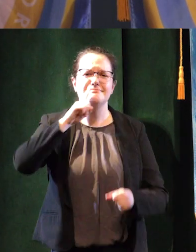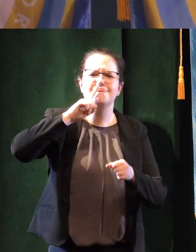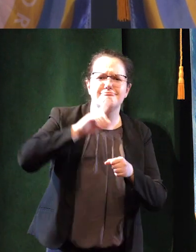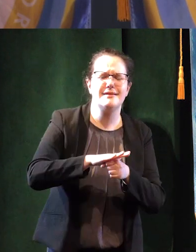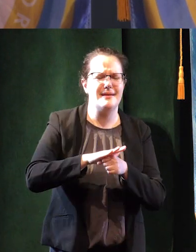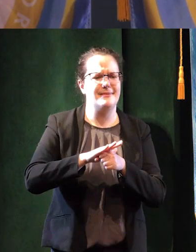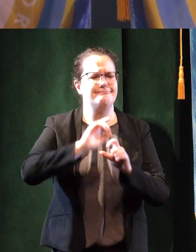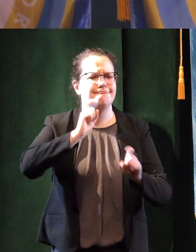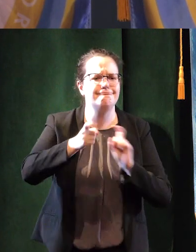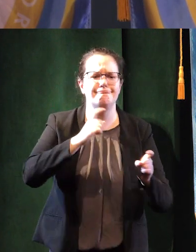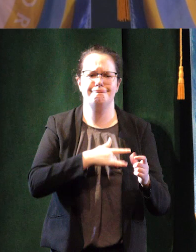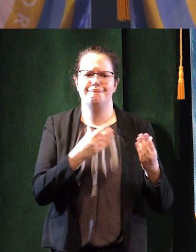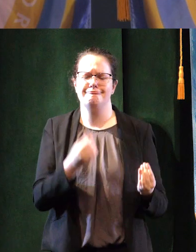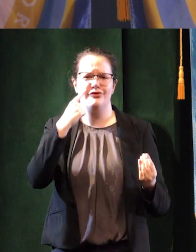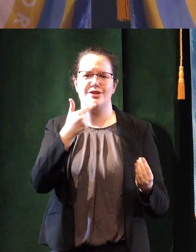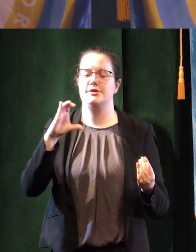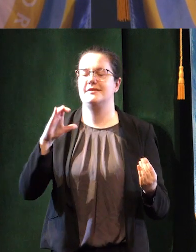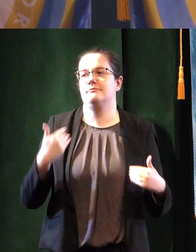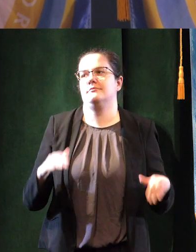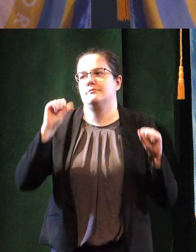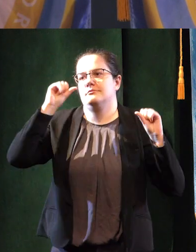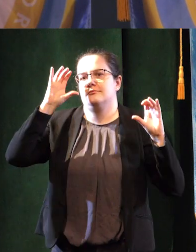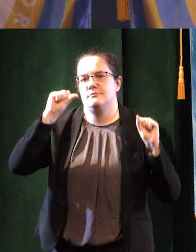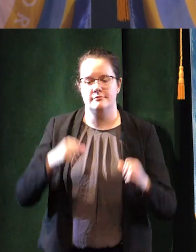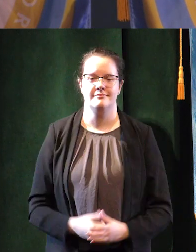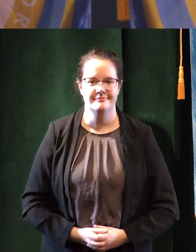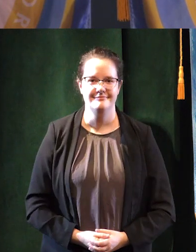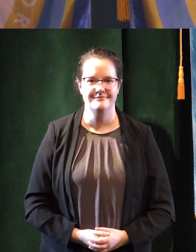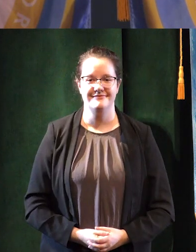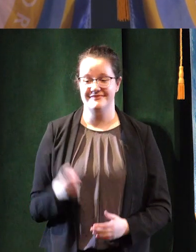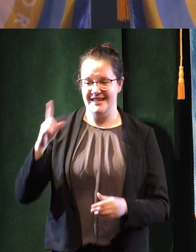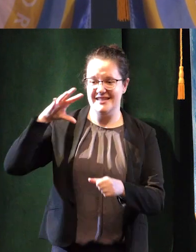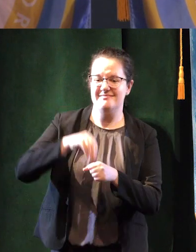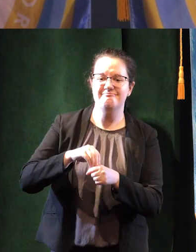he served in numerous leadership capacities as a member of our Foundation